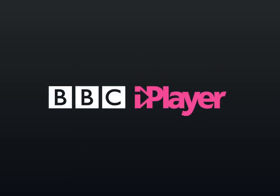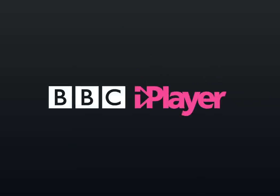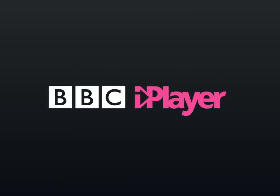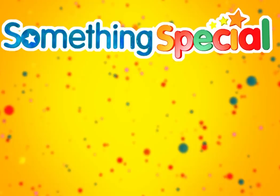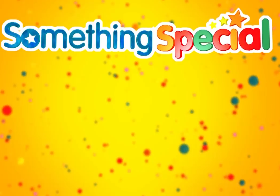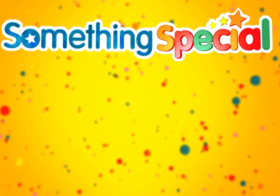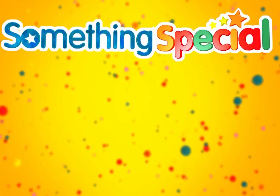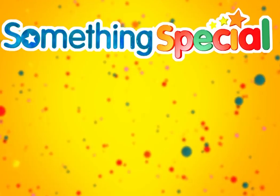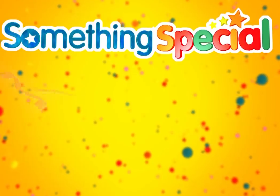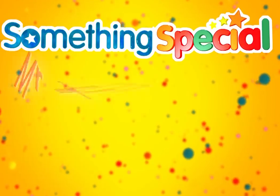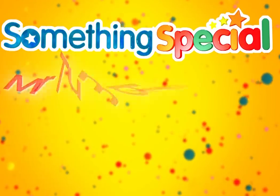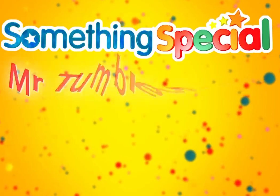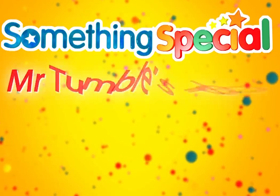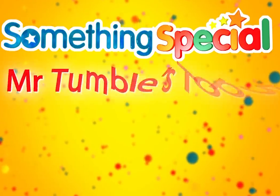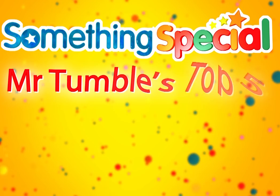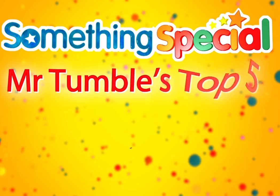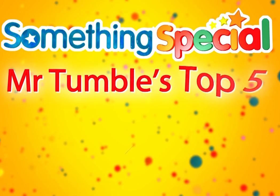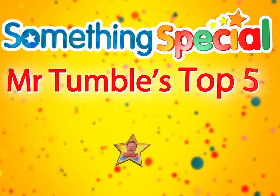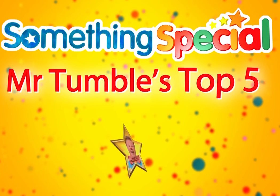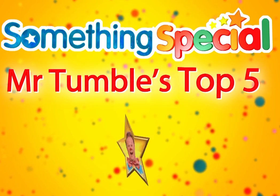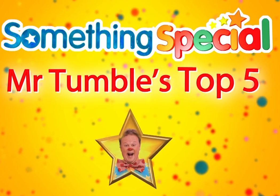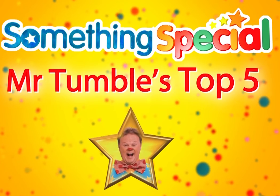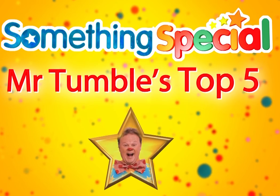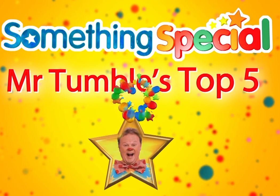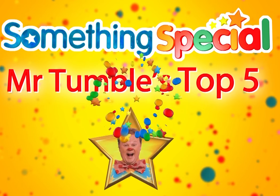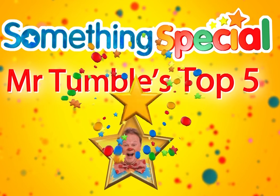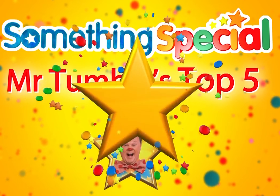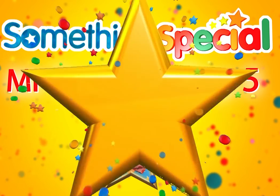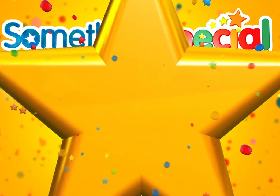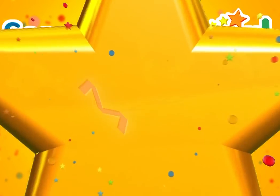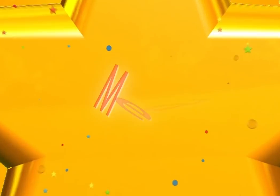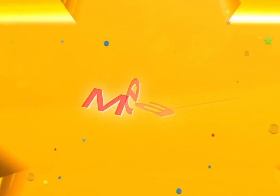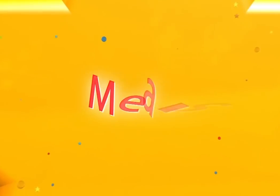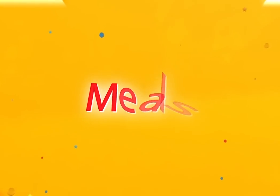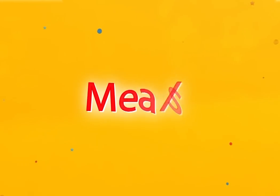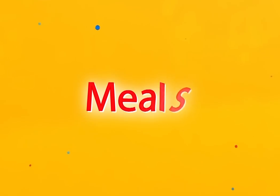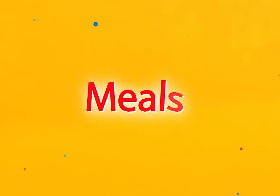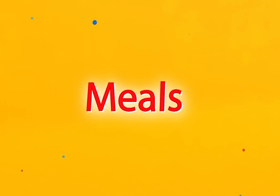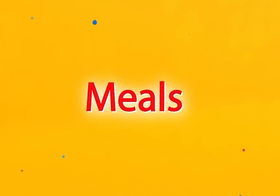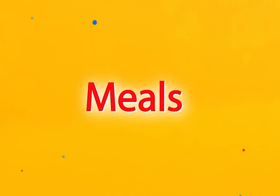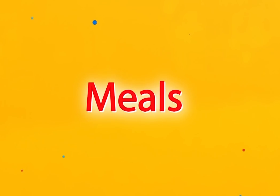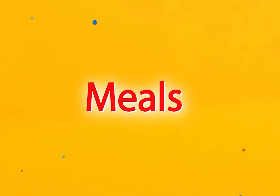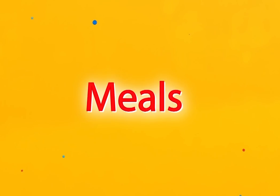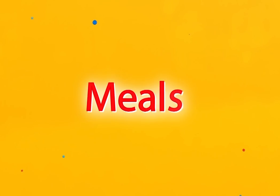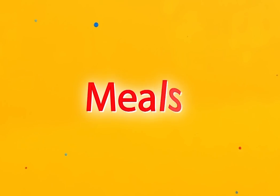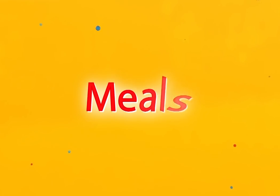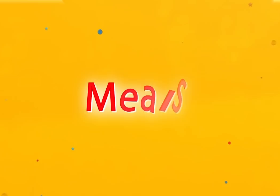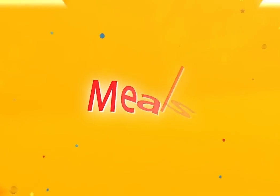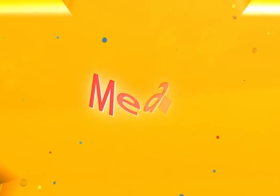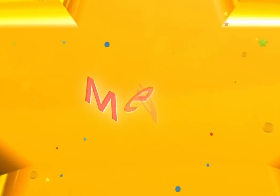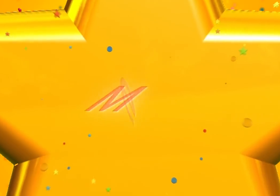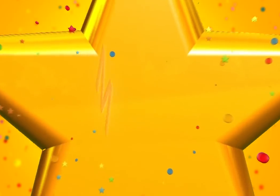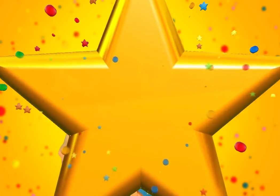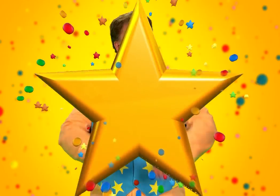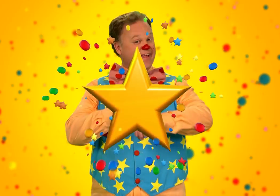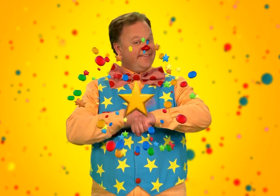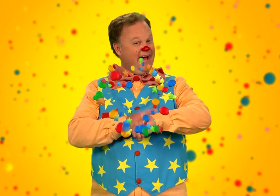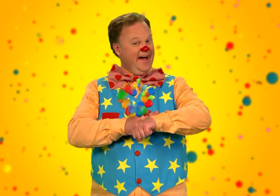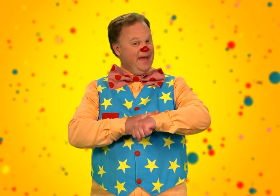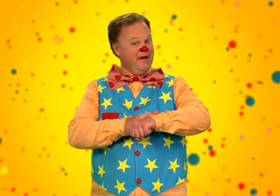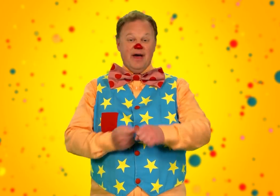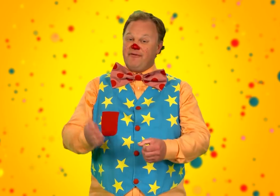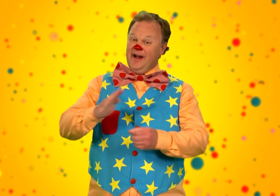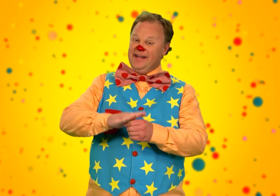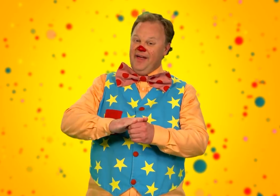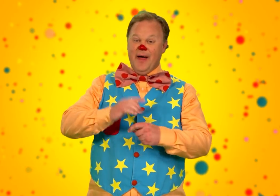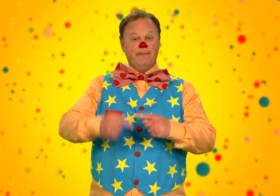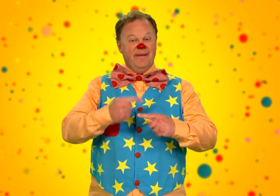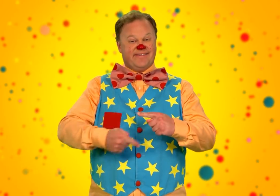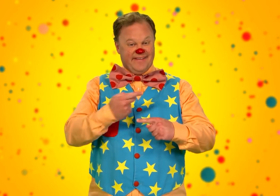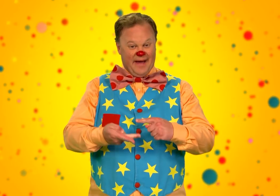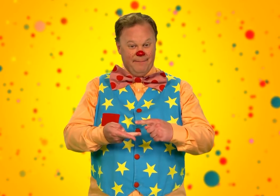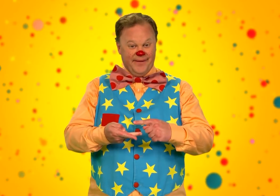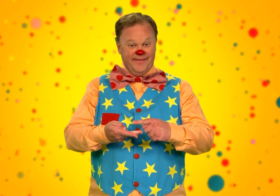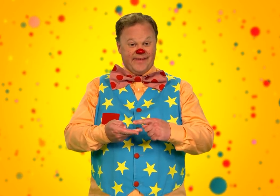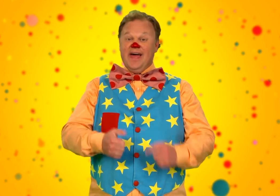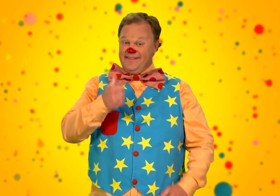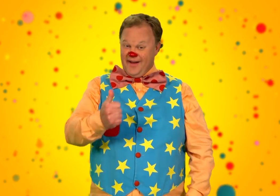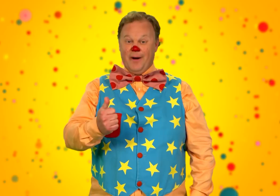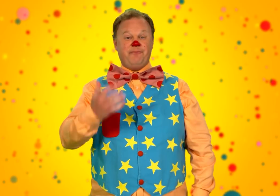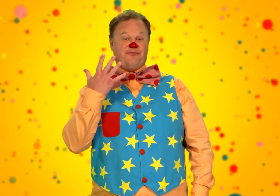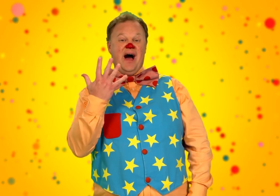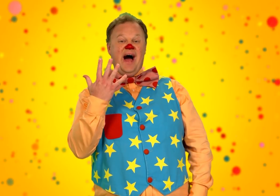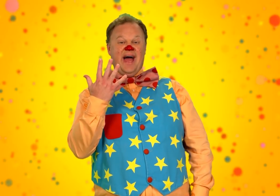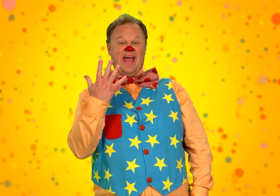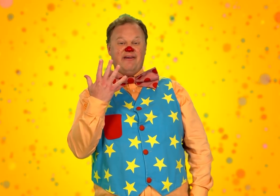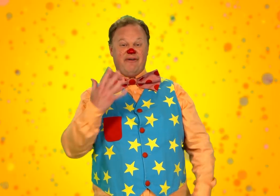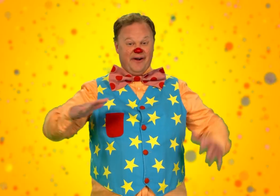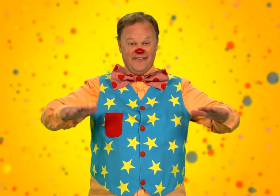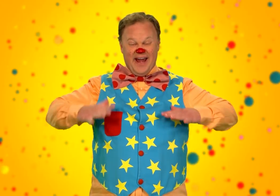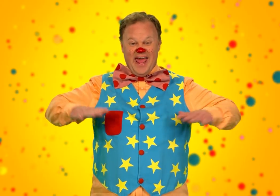it's time for mr tumble's top five meals it's time for another mr tumbles top five ready